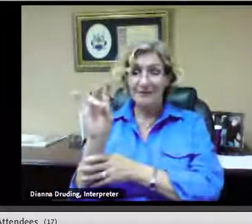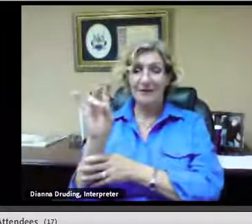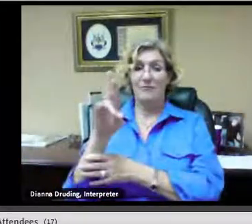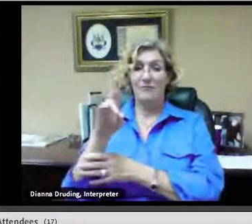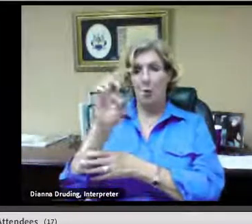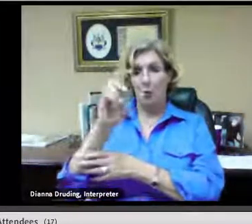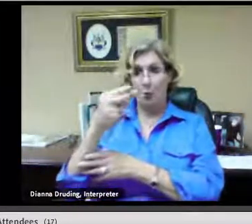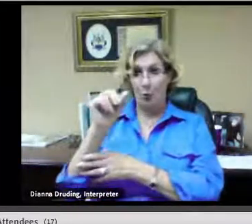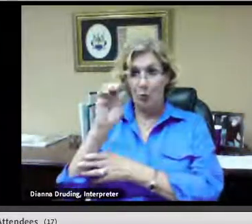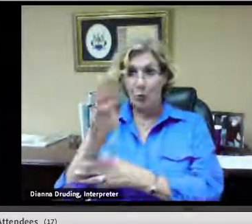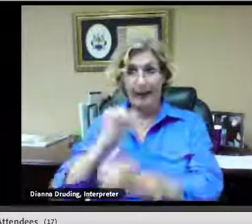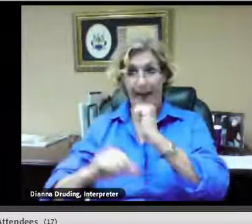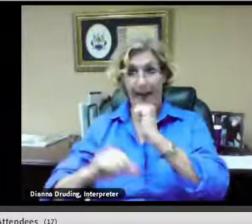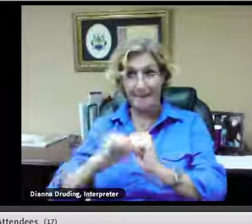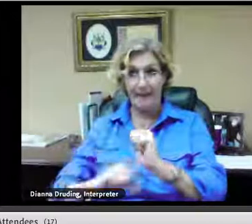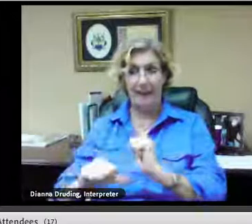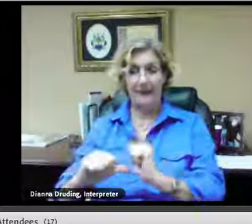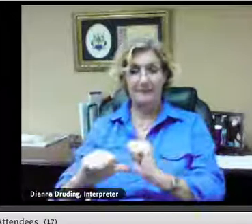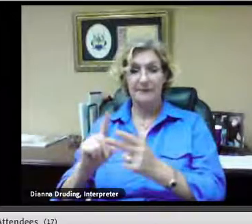for Centers of Independent Living.